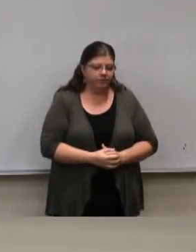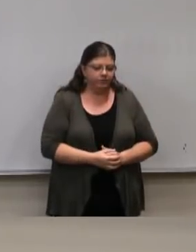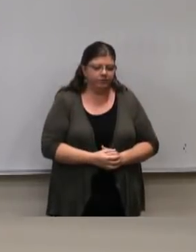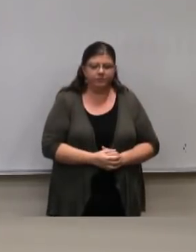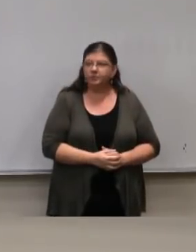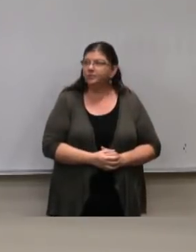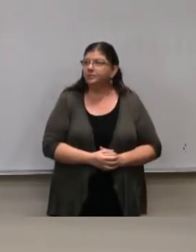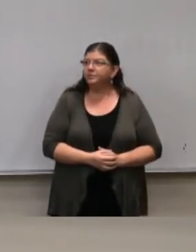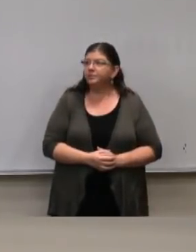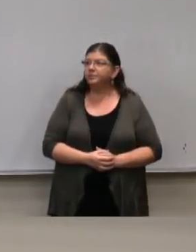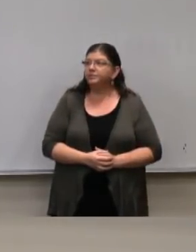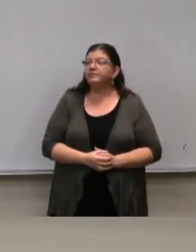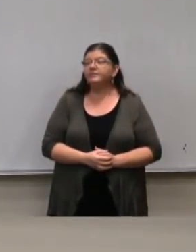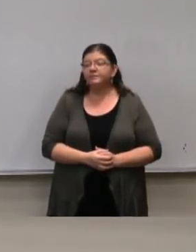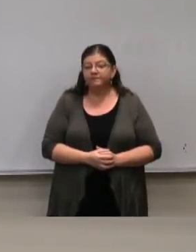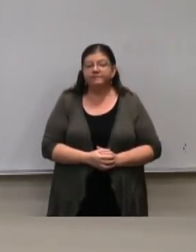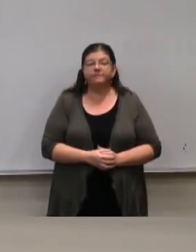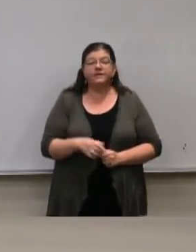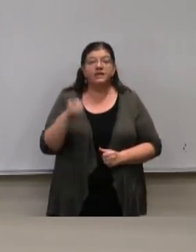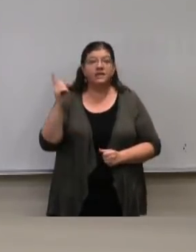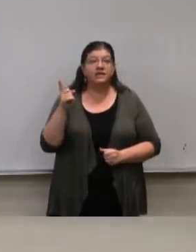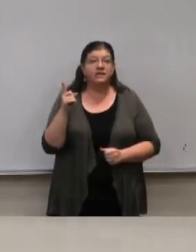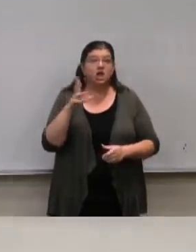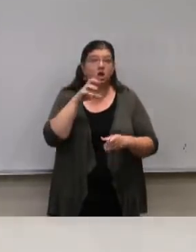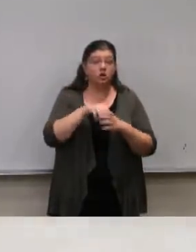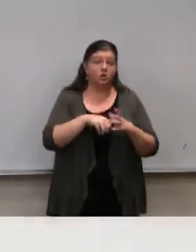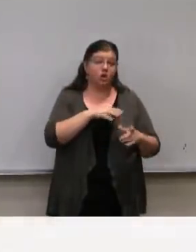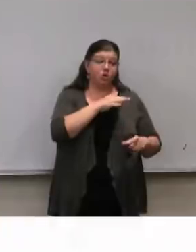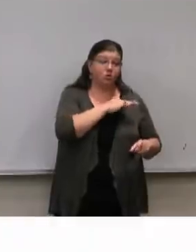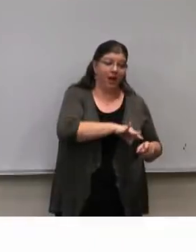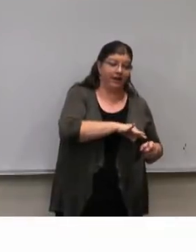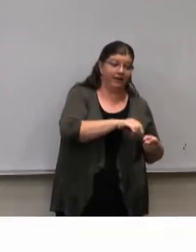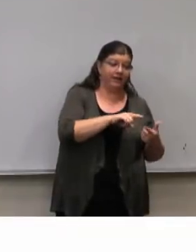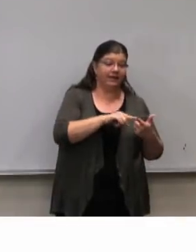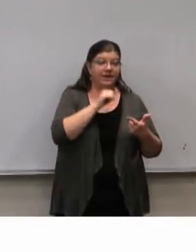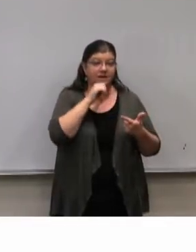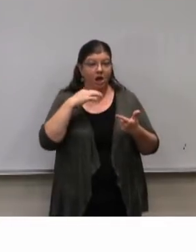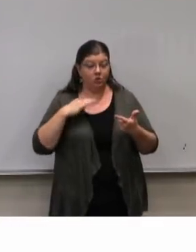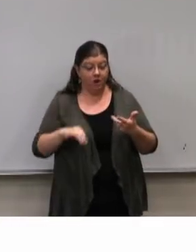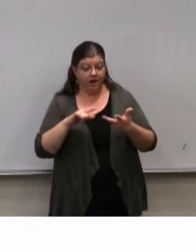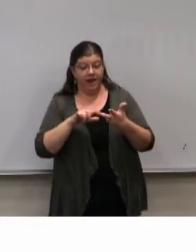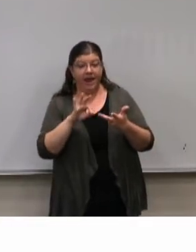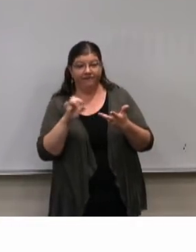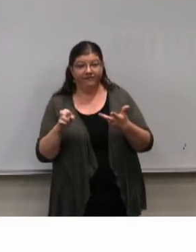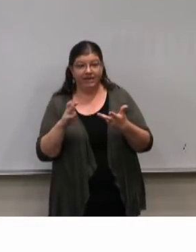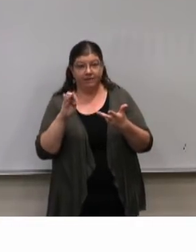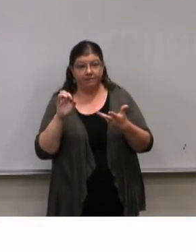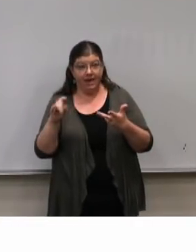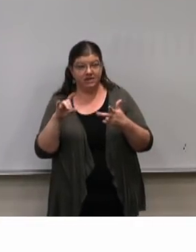This is going to apply for credit, noncredit, and fee-based, the College for Kids program.